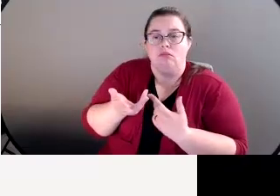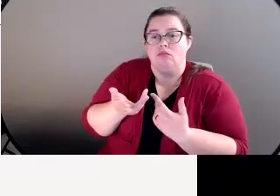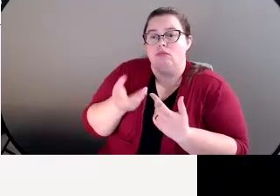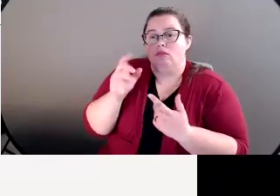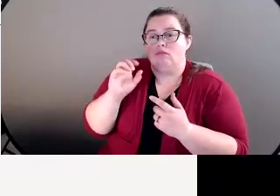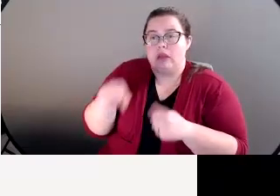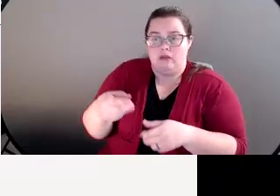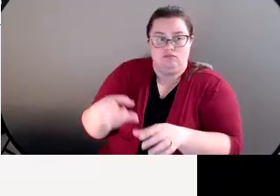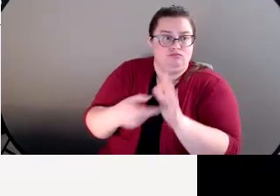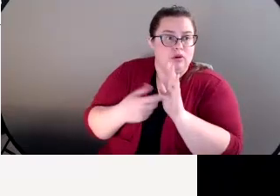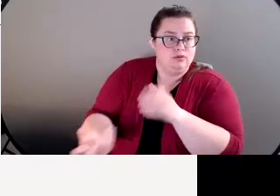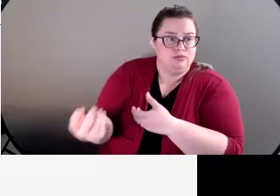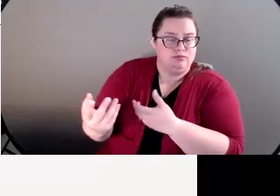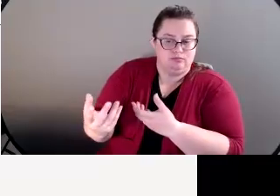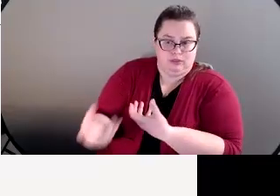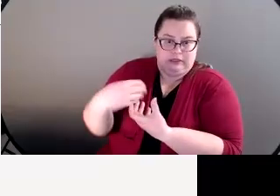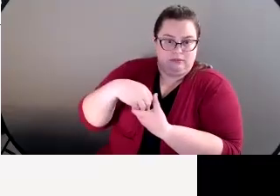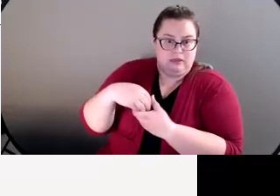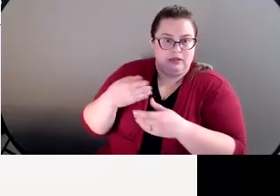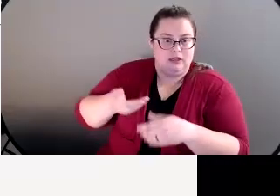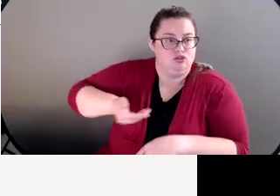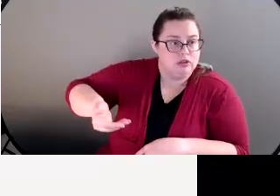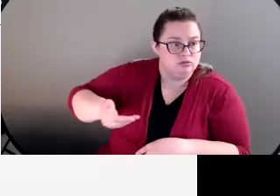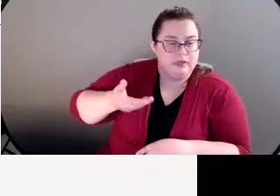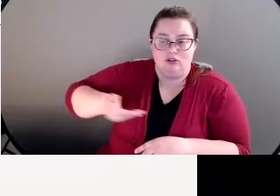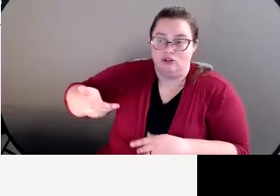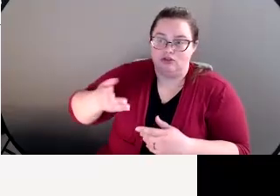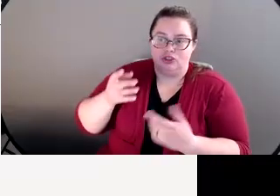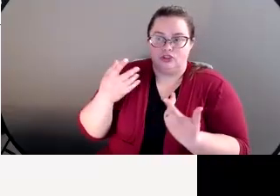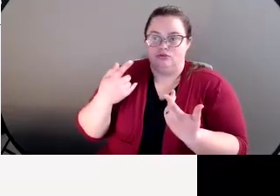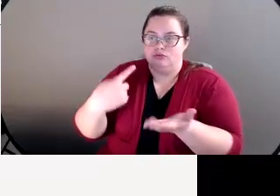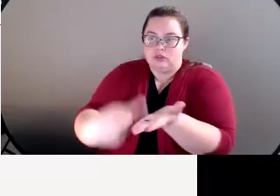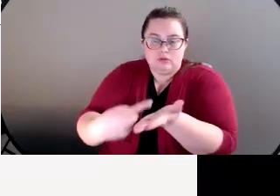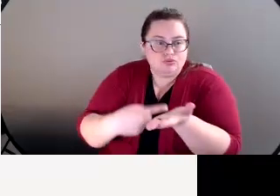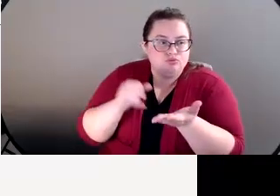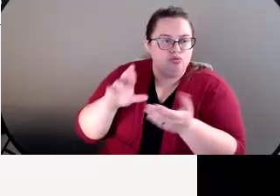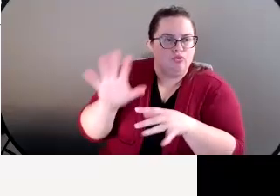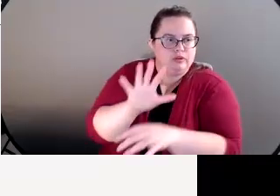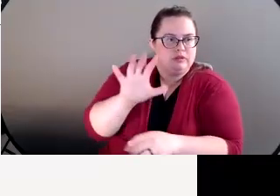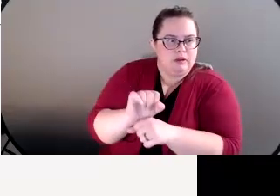A lot of us have introduction, discussions or assignments that we have them complete so that they don't get dropped.